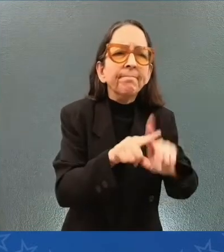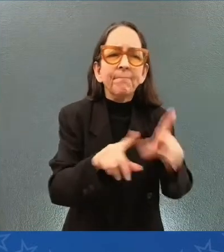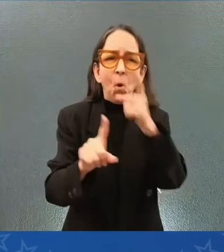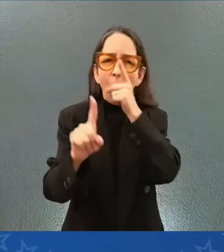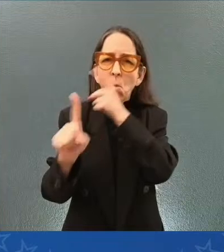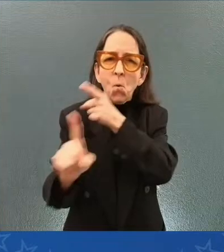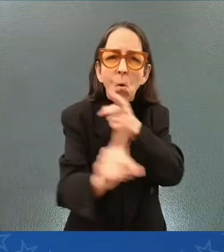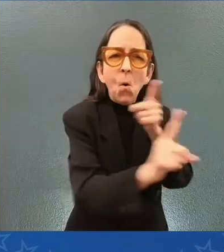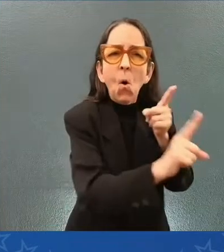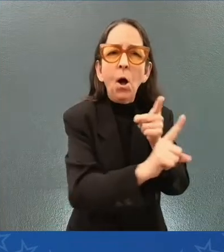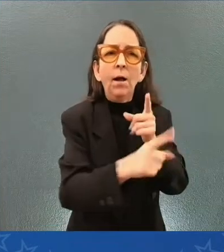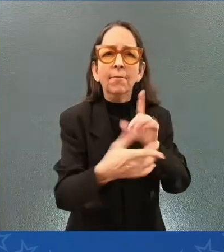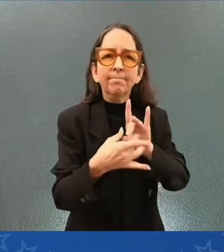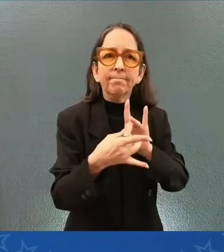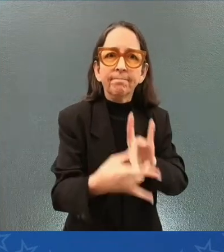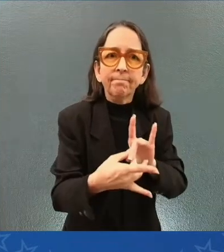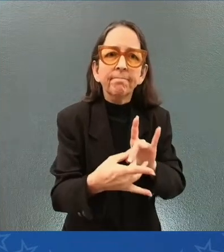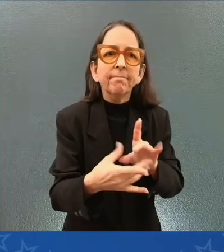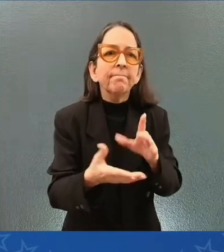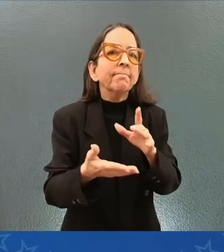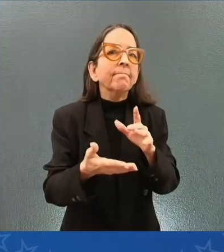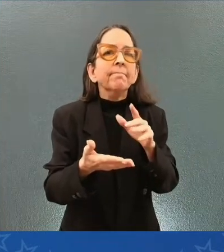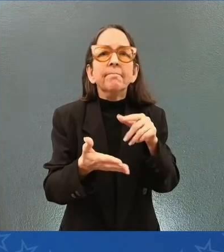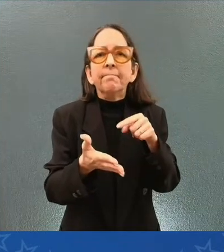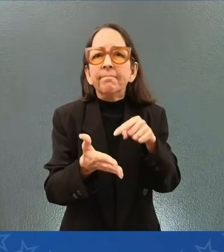The common beat of his life's worth is the power of freedom,